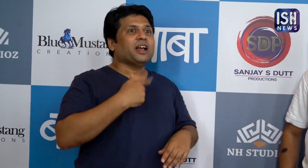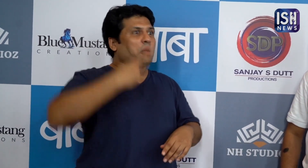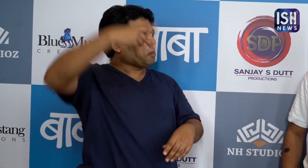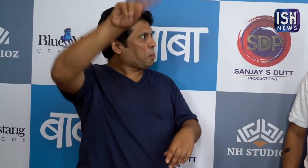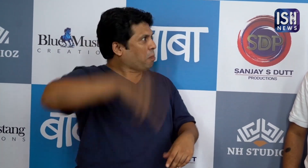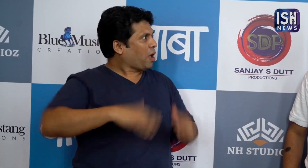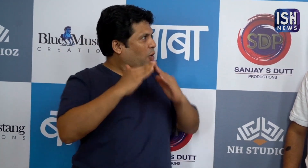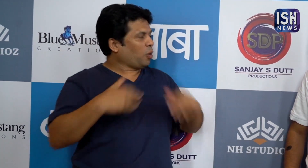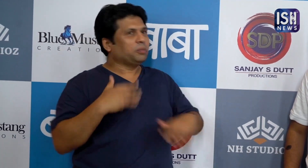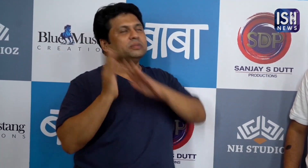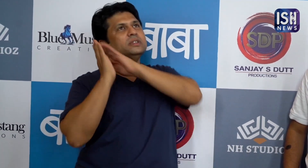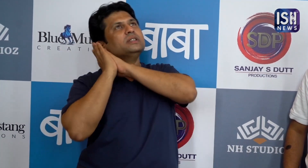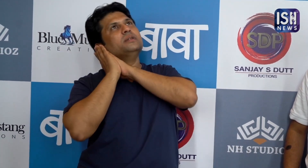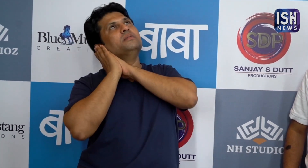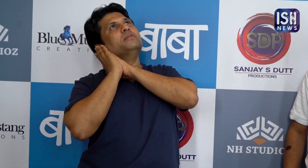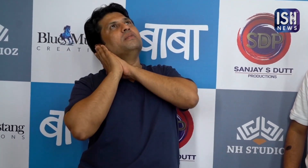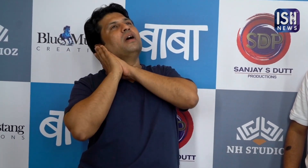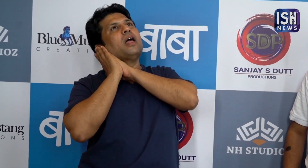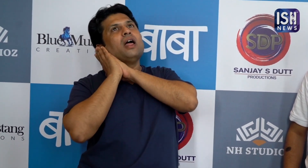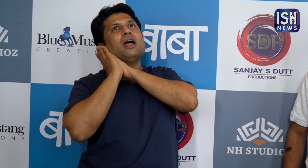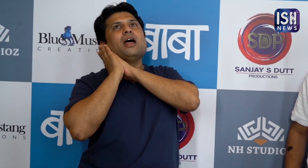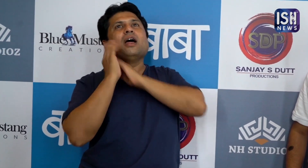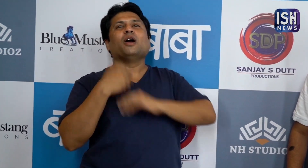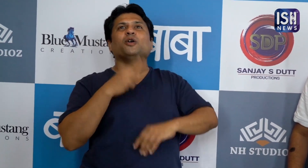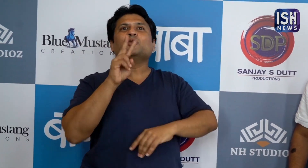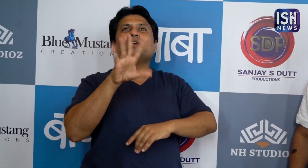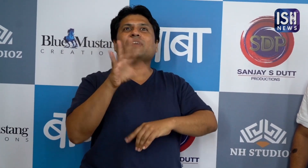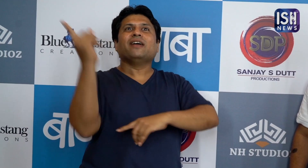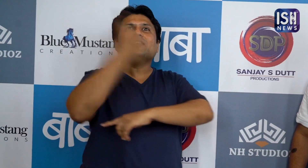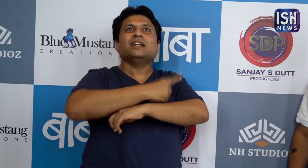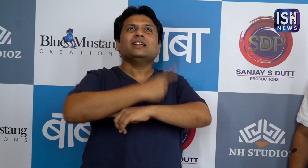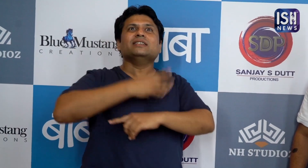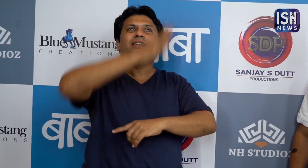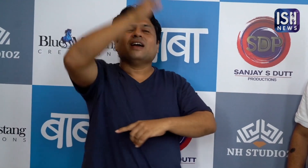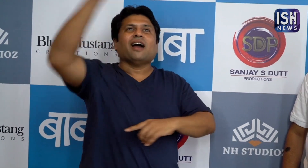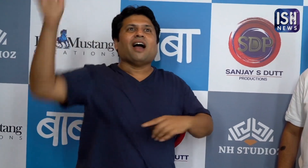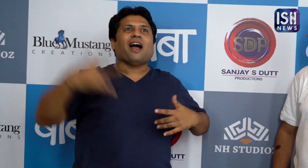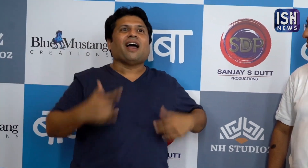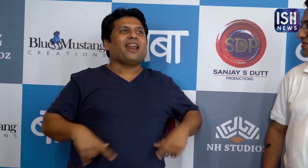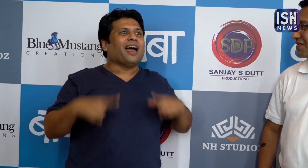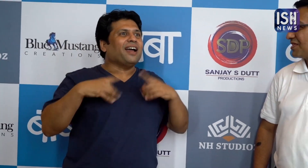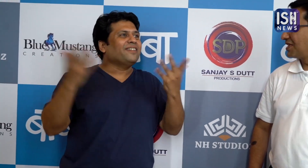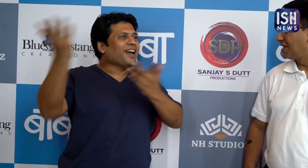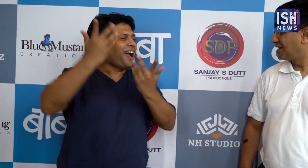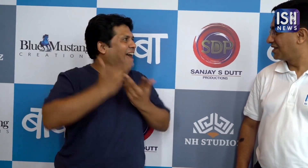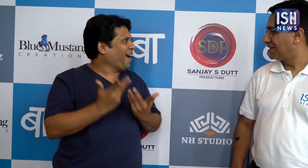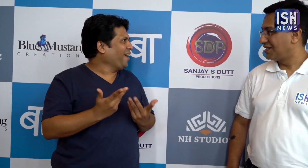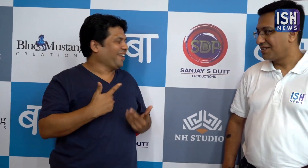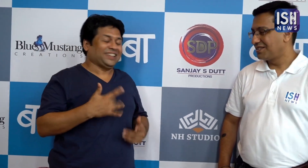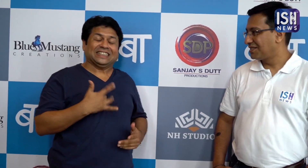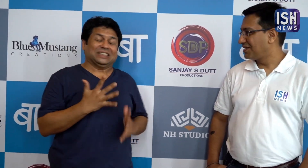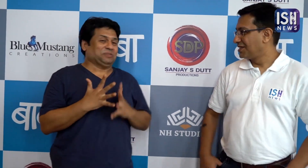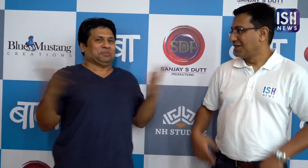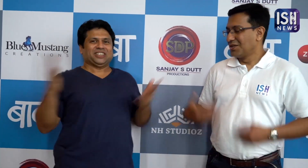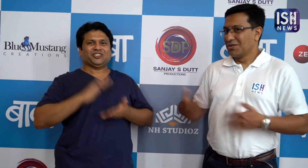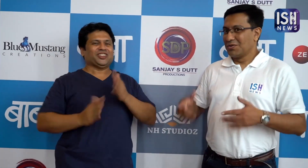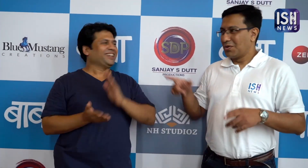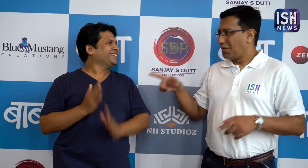When I came home, while sleeping I wondered how I survive those 25 days. This was a very big challenge for me.